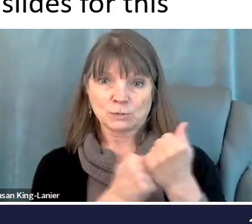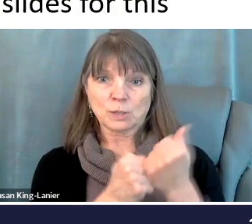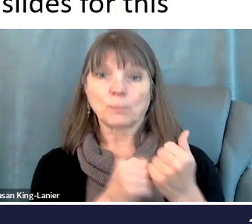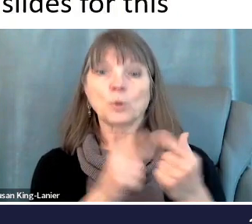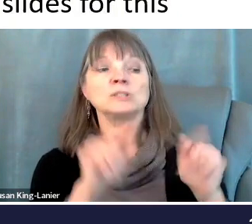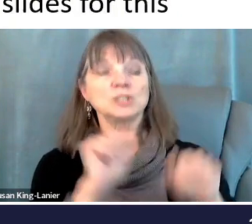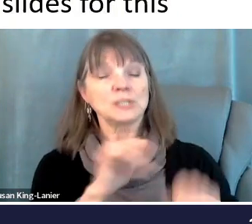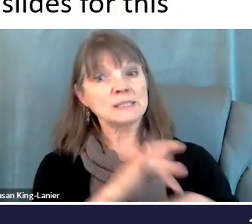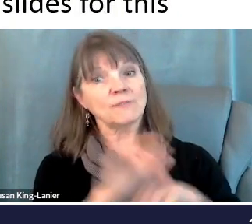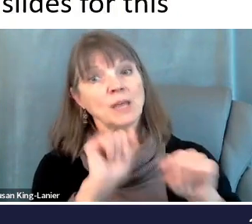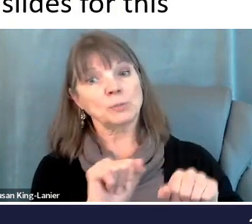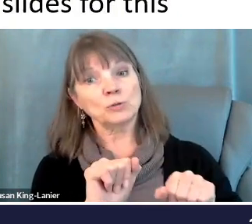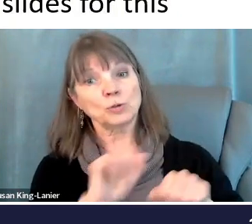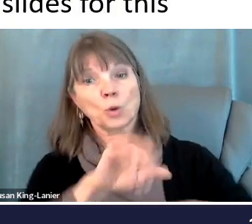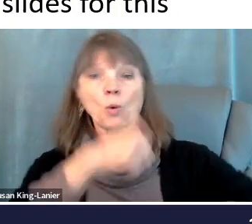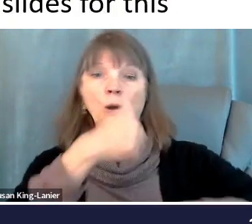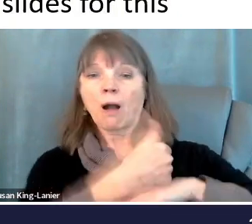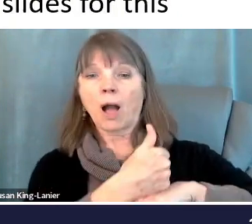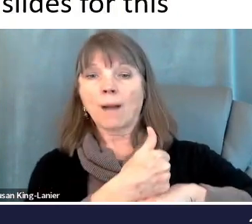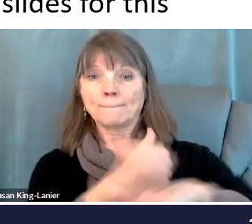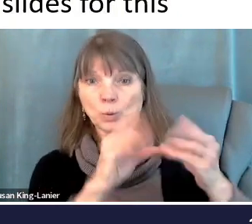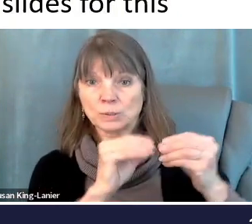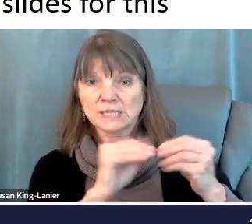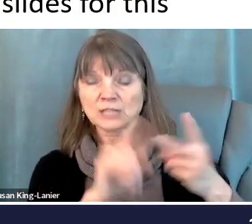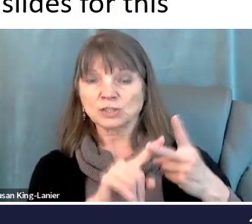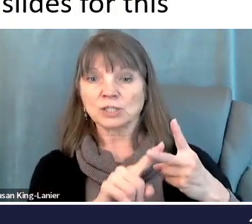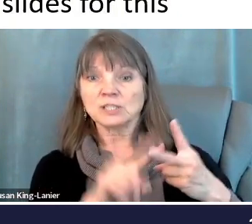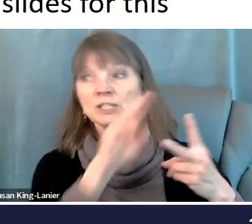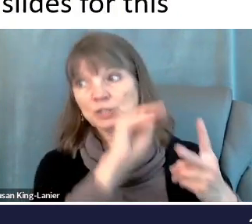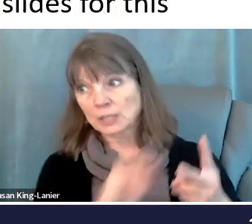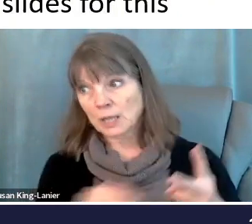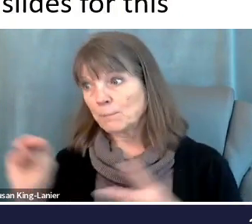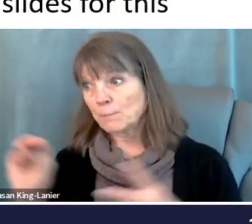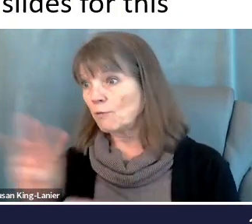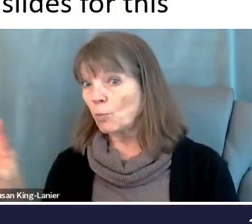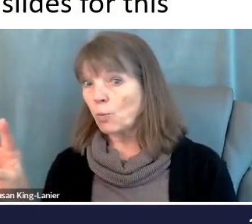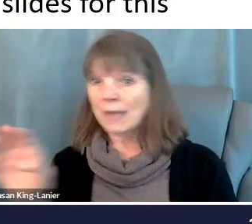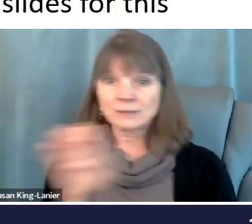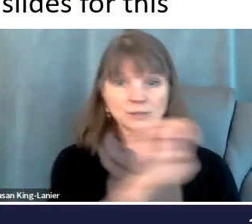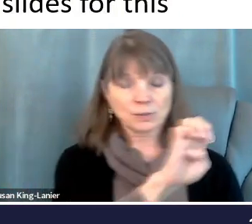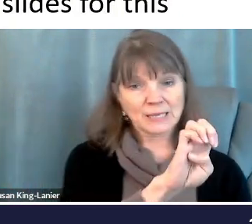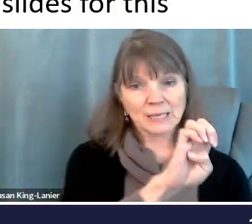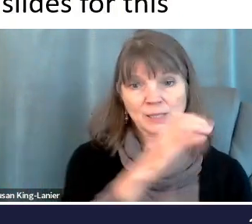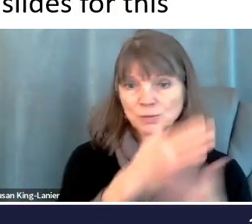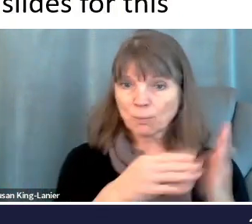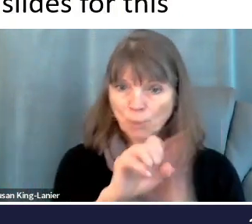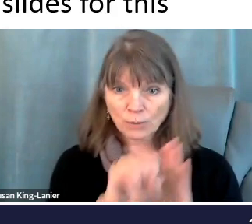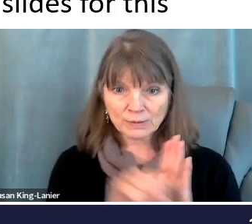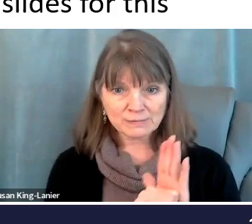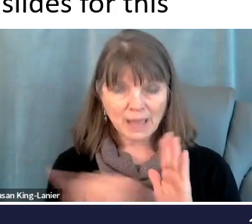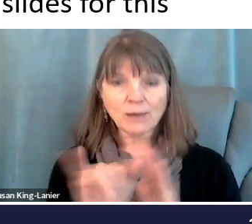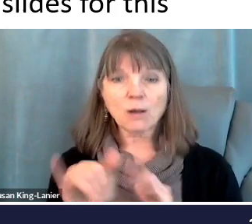actually do virtual onboard sessions. She can come in person on the western side of the state as well if needed.